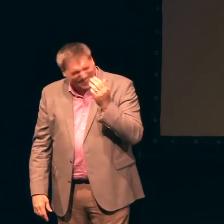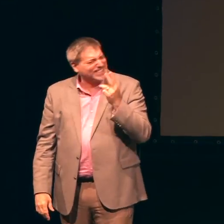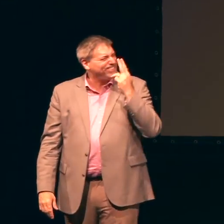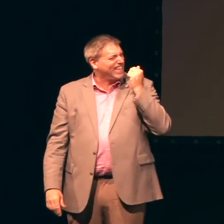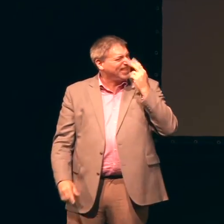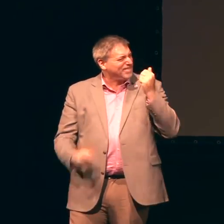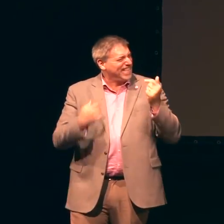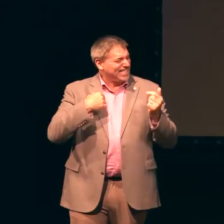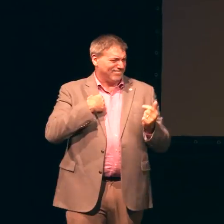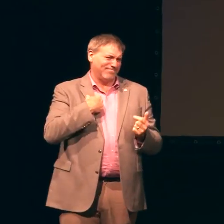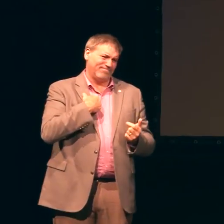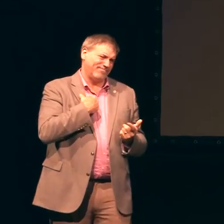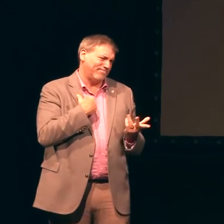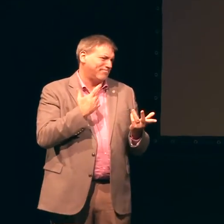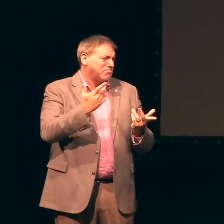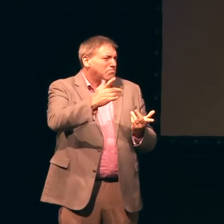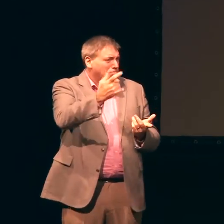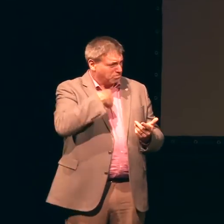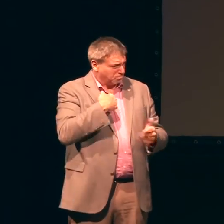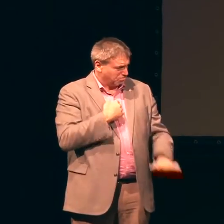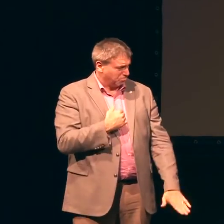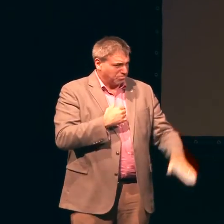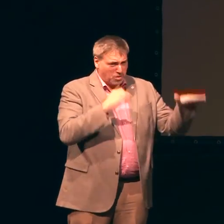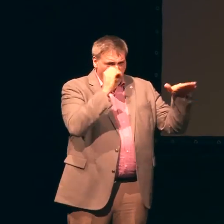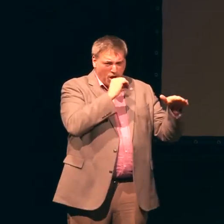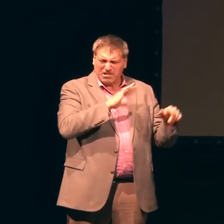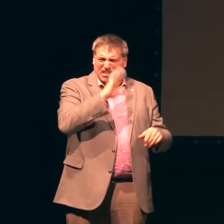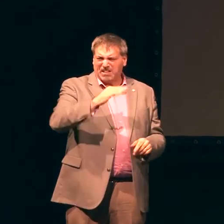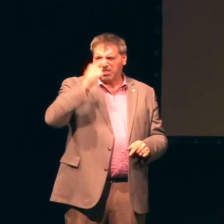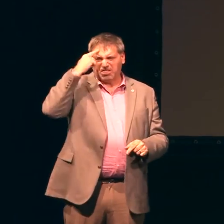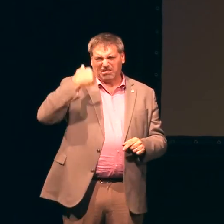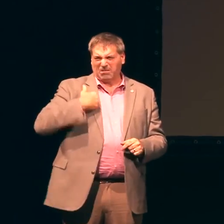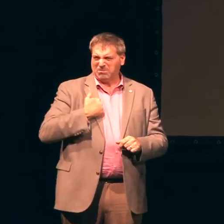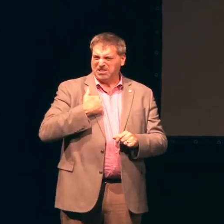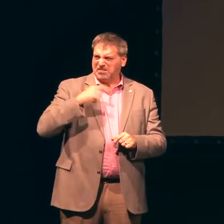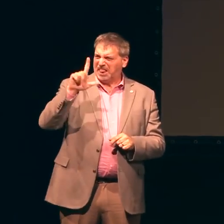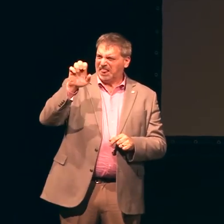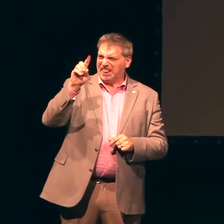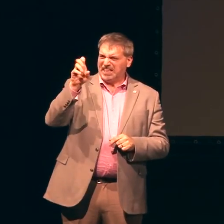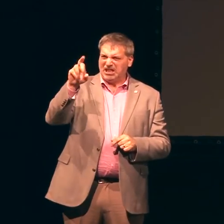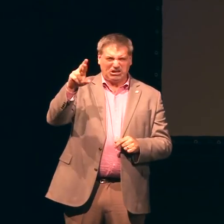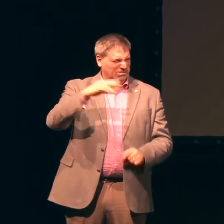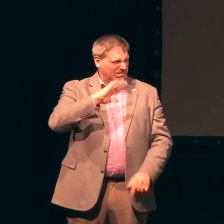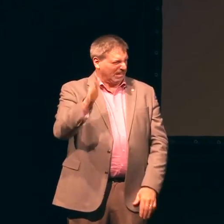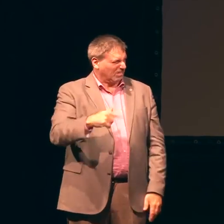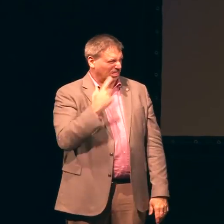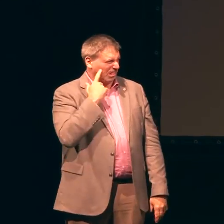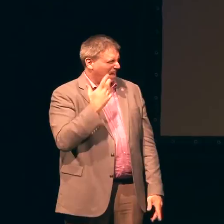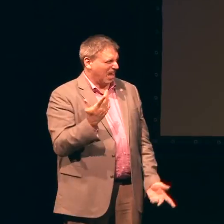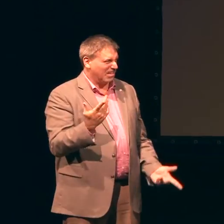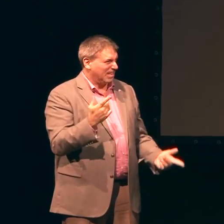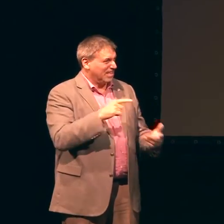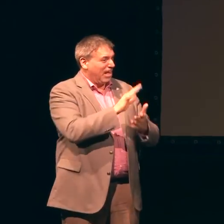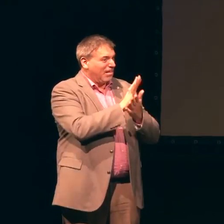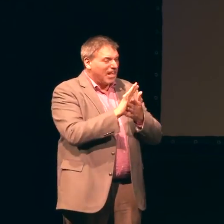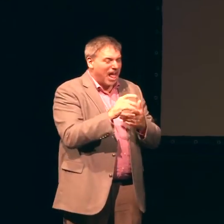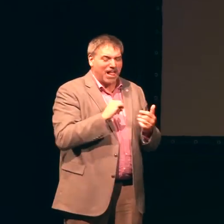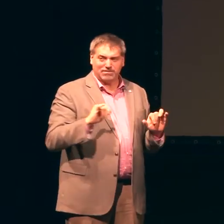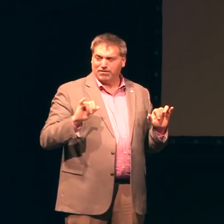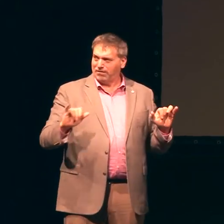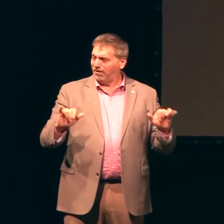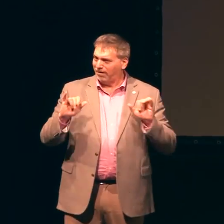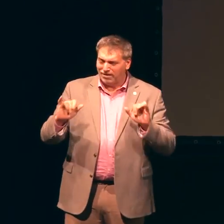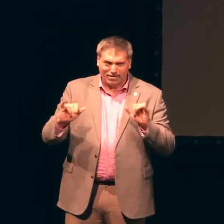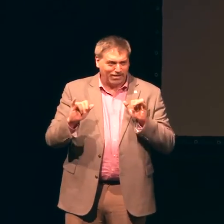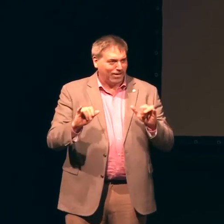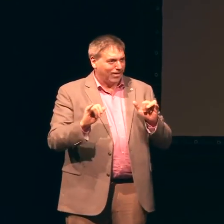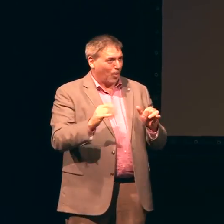It's so funny. Growing up oral, I never thought that I was a leader. And then I went to college